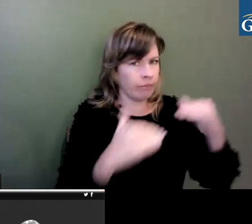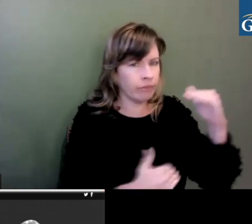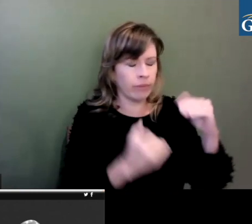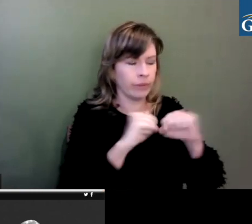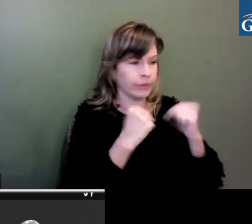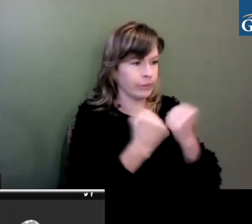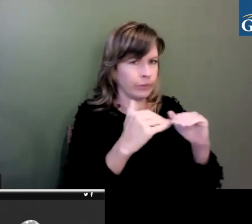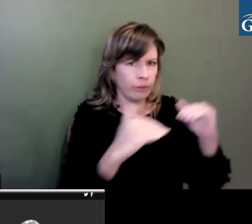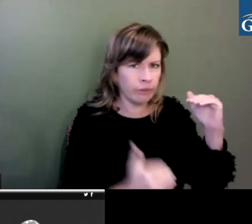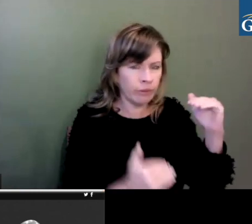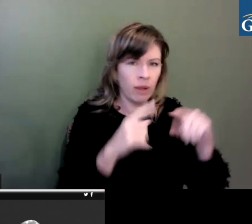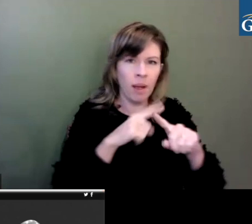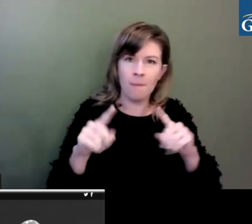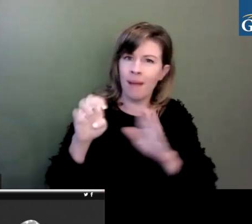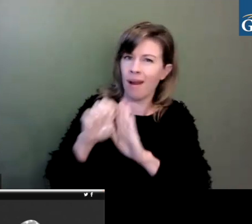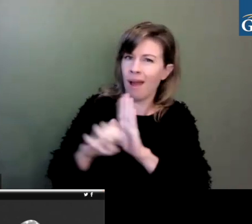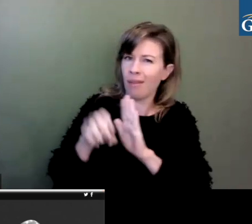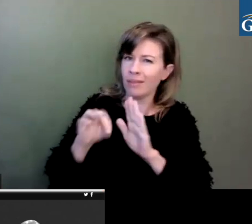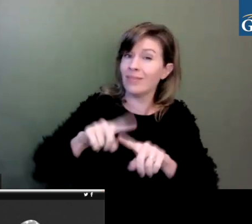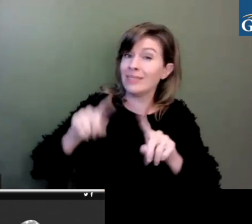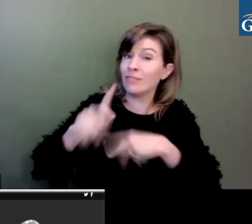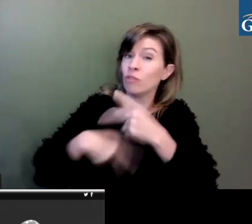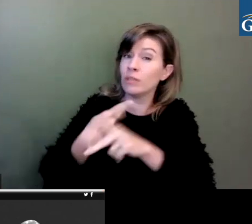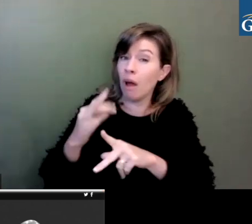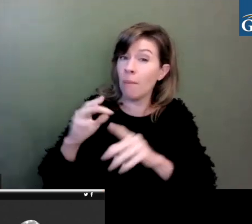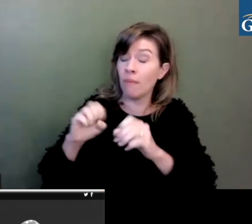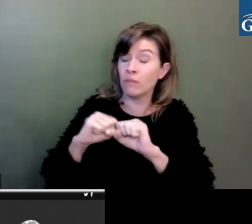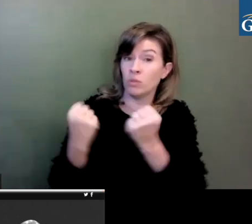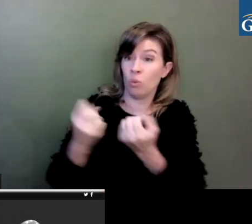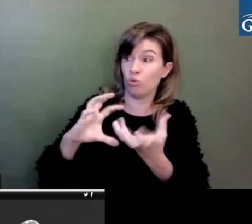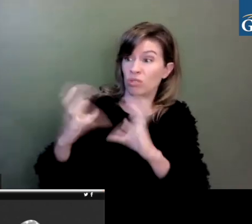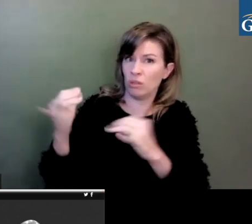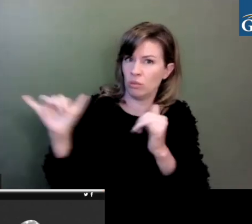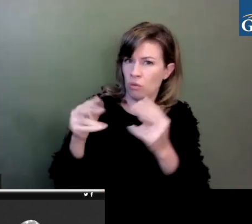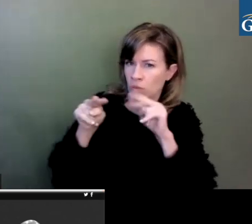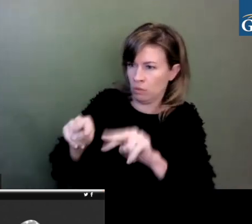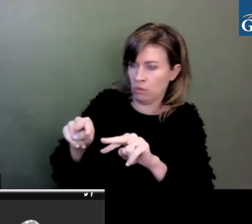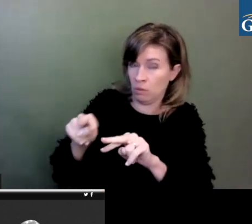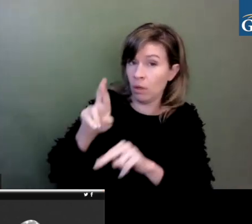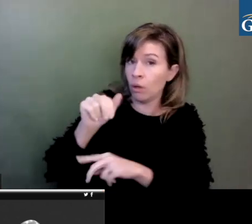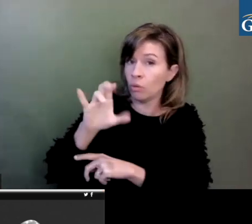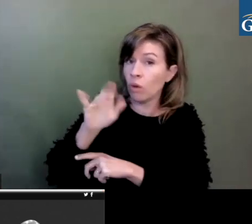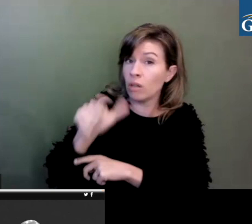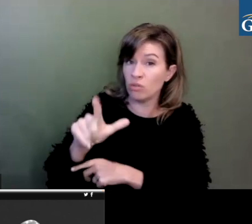different kind of social disaster also received scrutiny. The racial unrest that accentuated the summer of